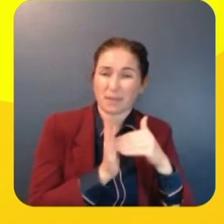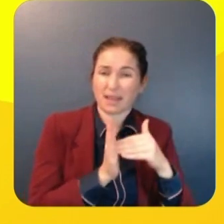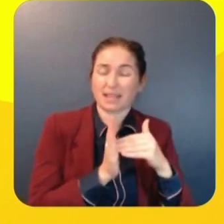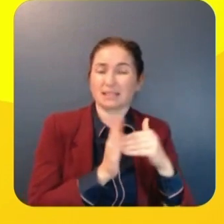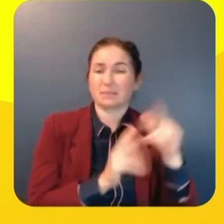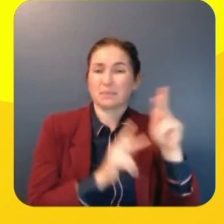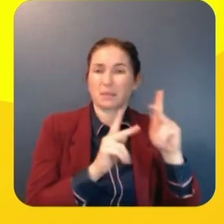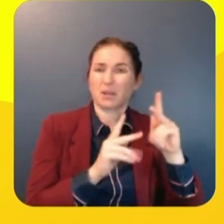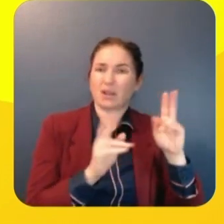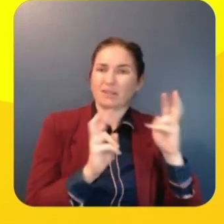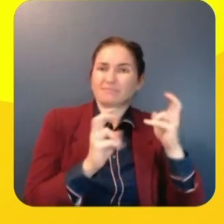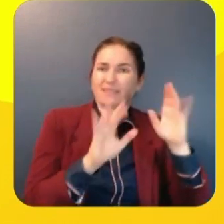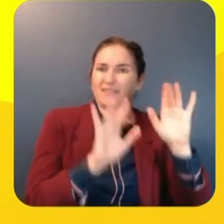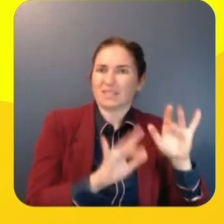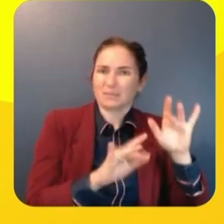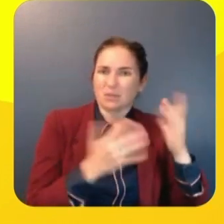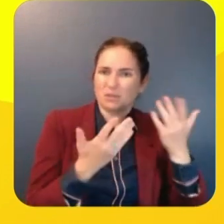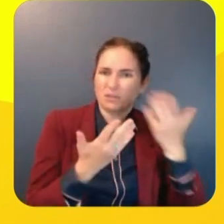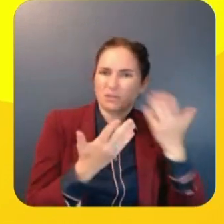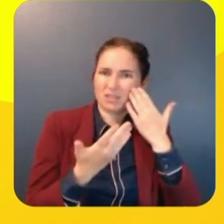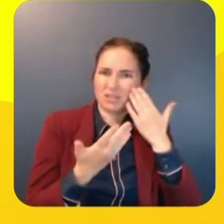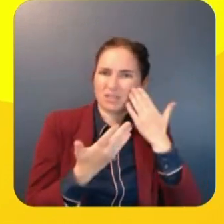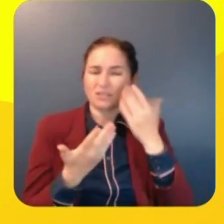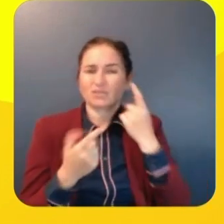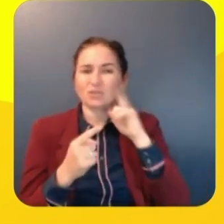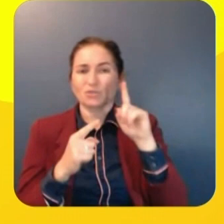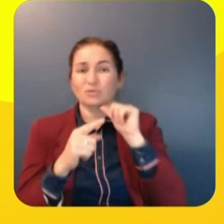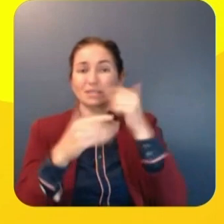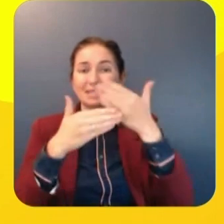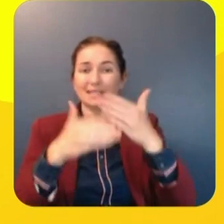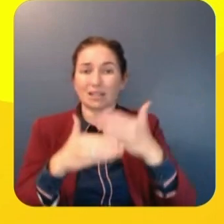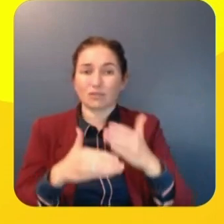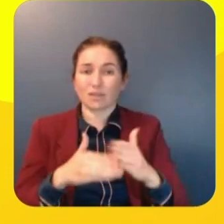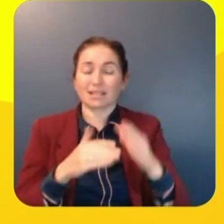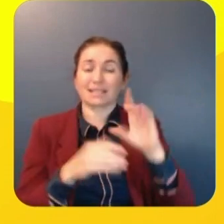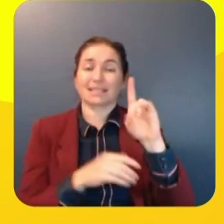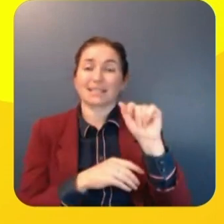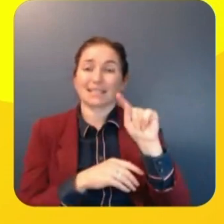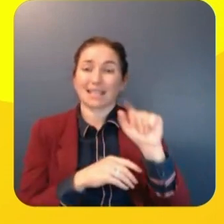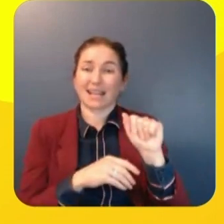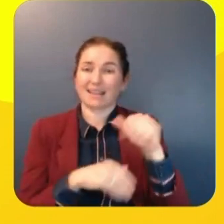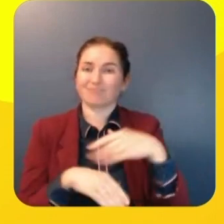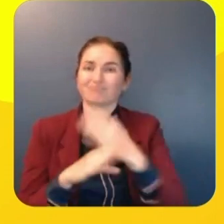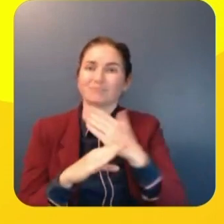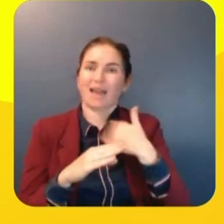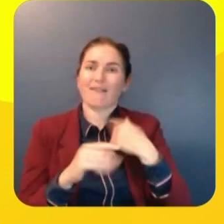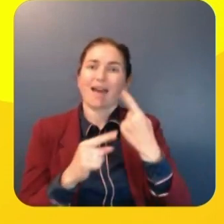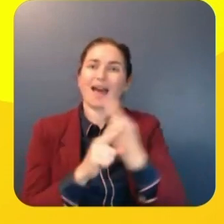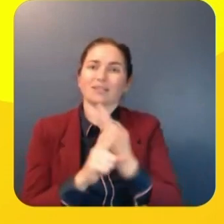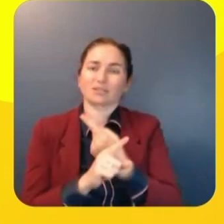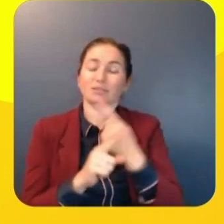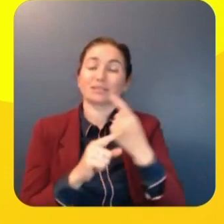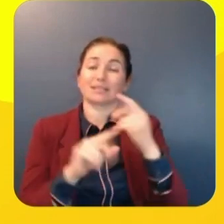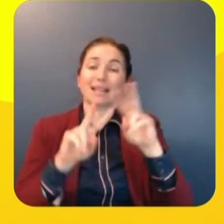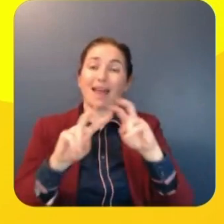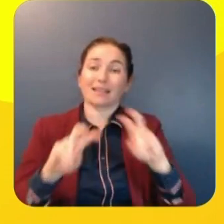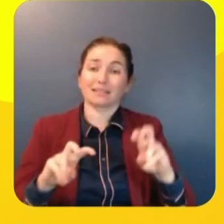A failure to disaggregate data bars us from having an accurate analysis of the experience of communities beyond monolithic